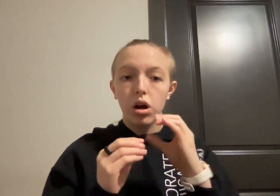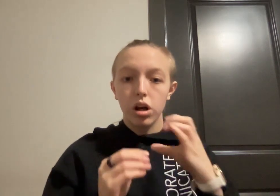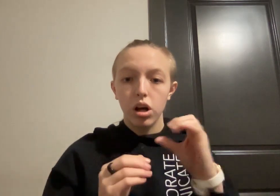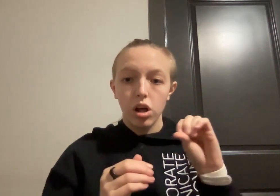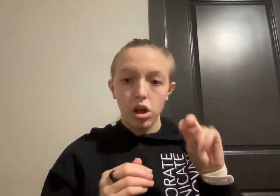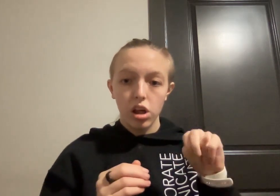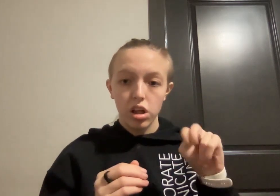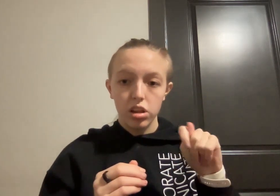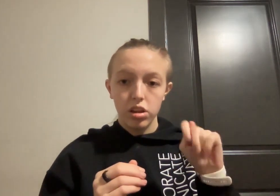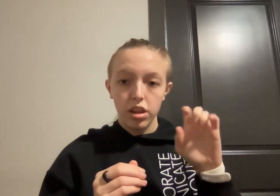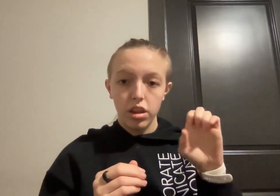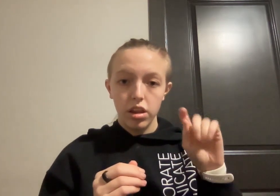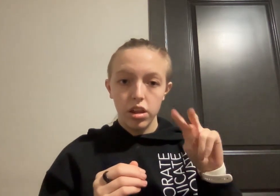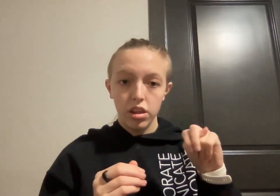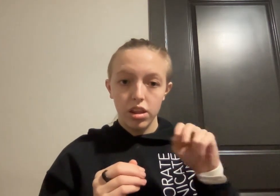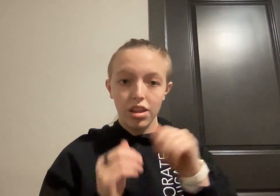content.